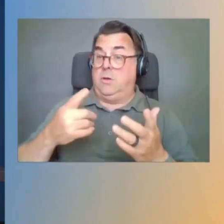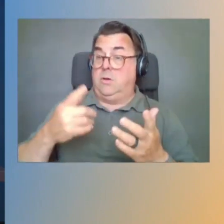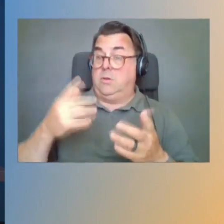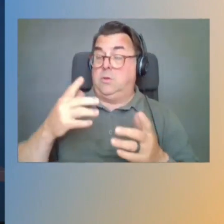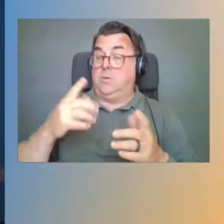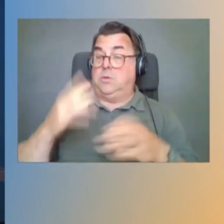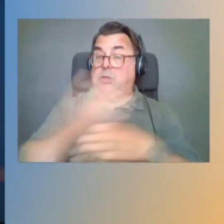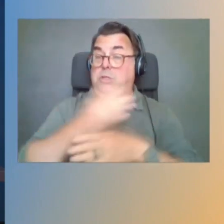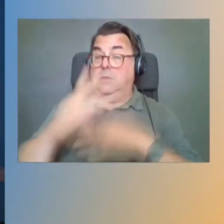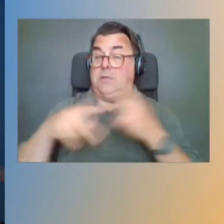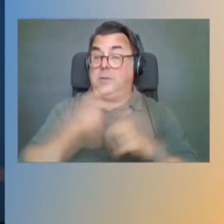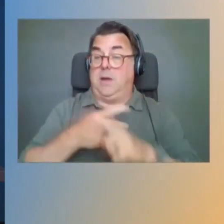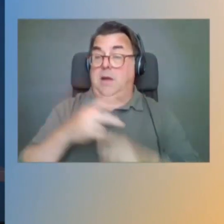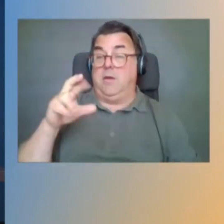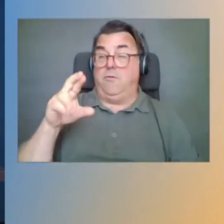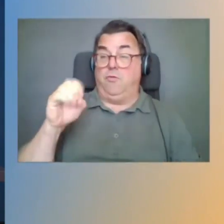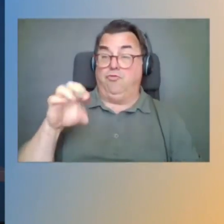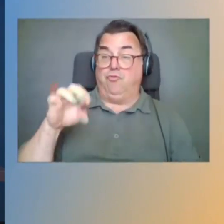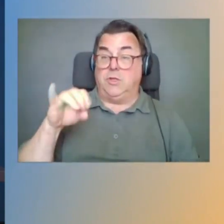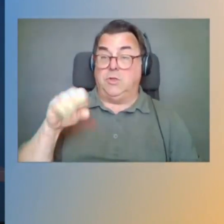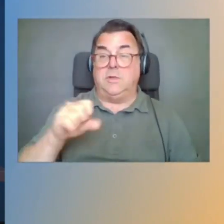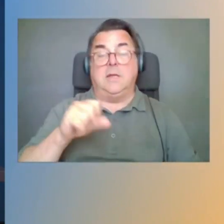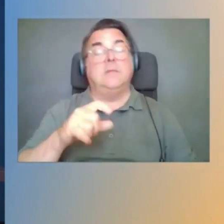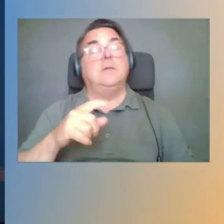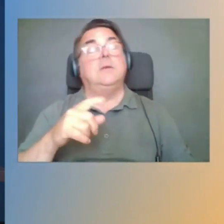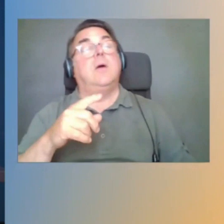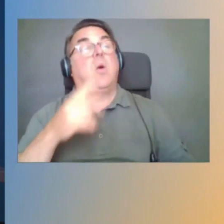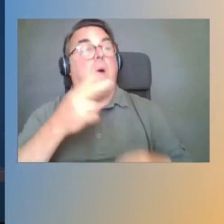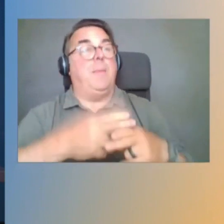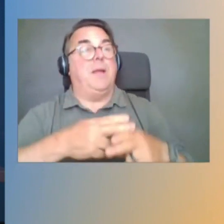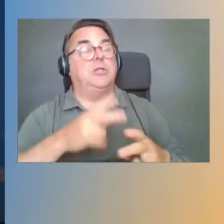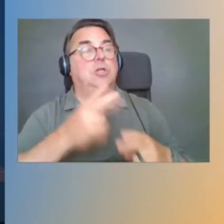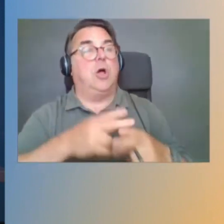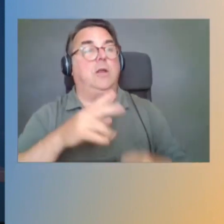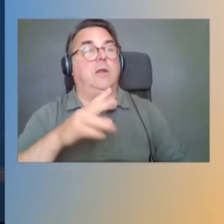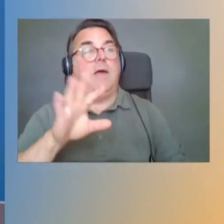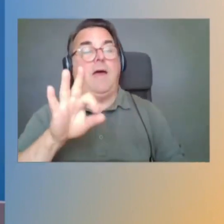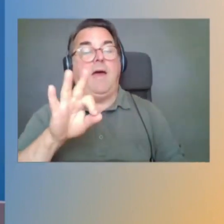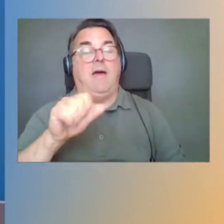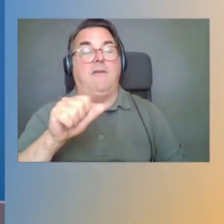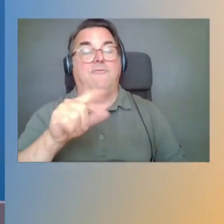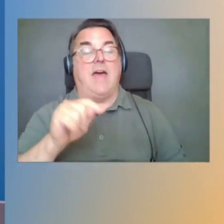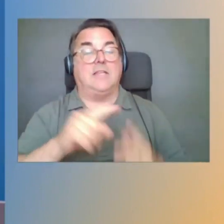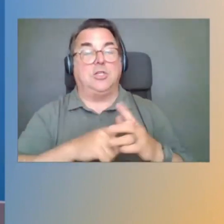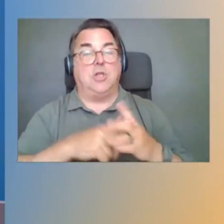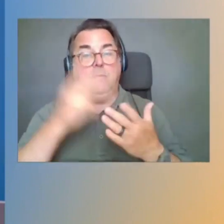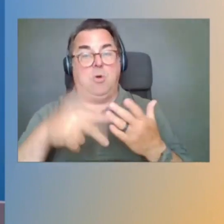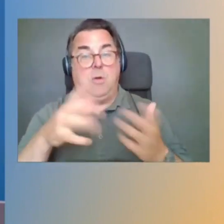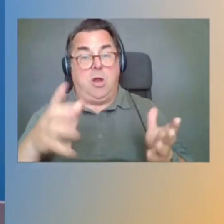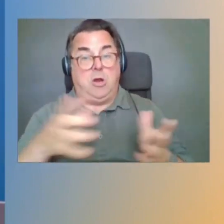Yeah, we mentioned the Fast Start program earlier, which we're super excited about and highly encourage everyone to go check out.